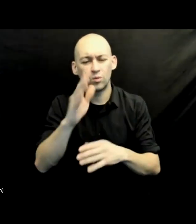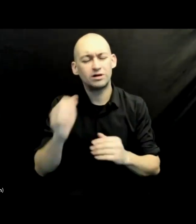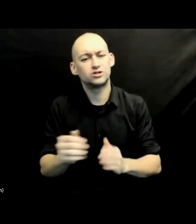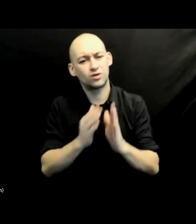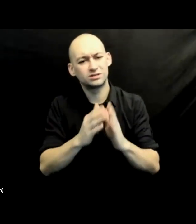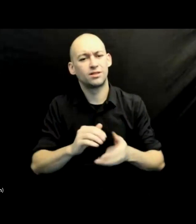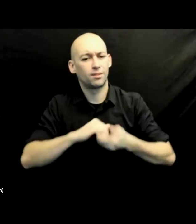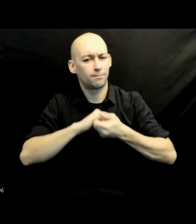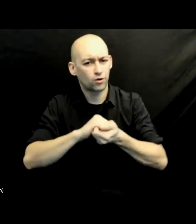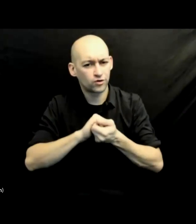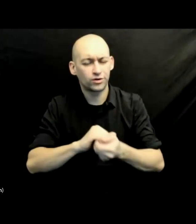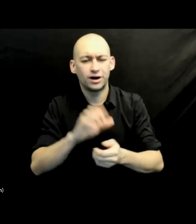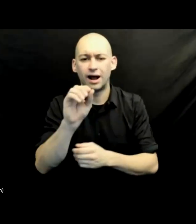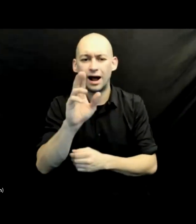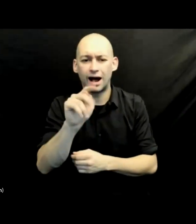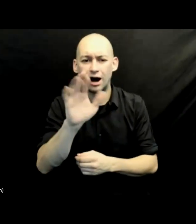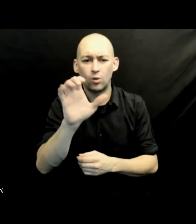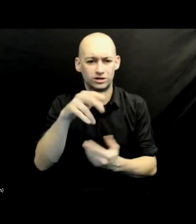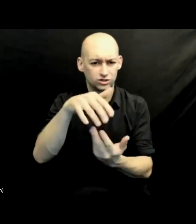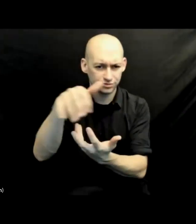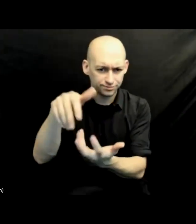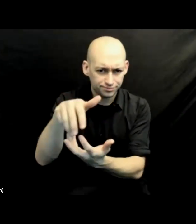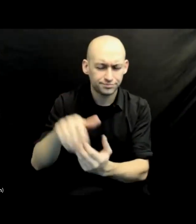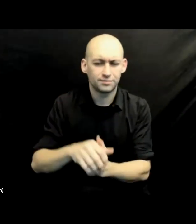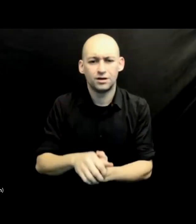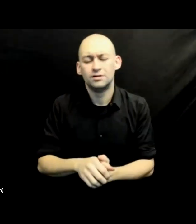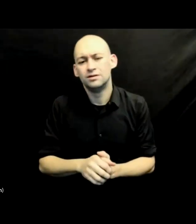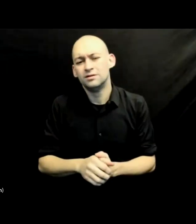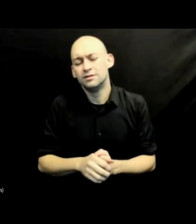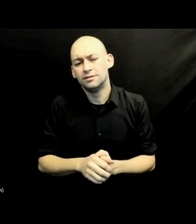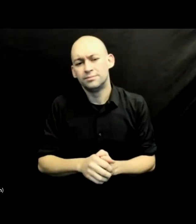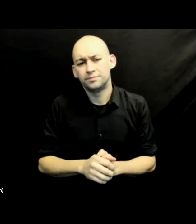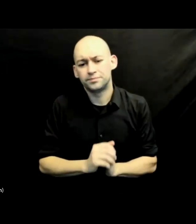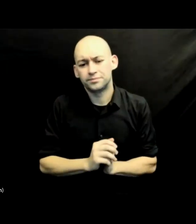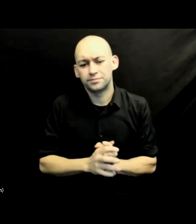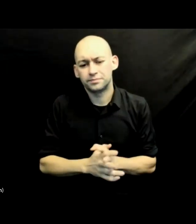which will be addressed in our announcement here soon. So if we're at an okay point,